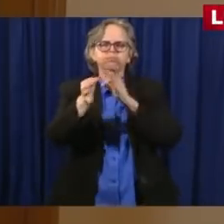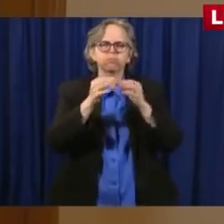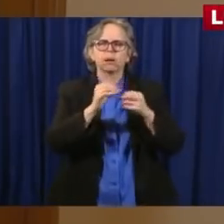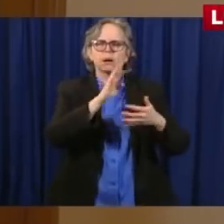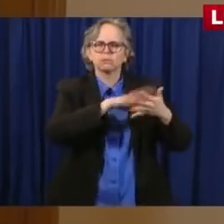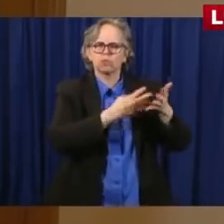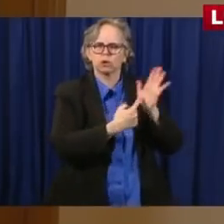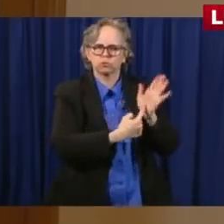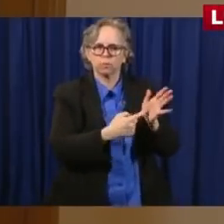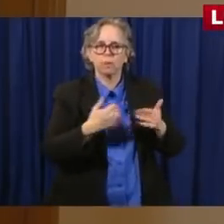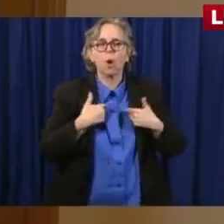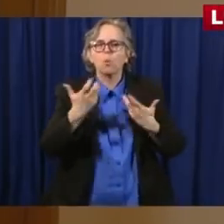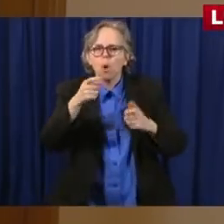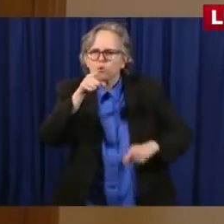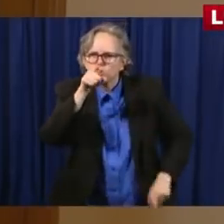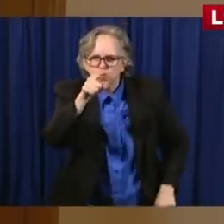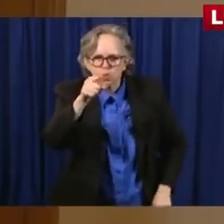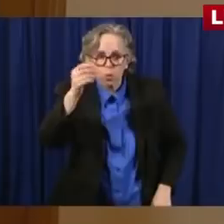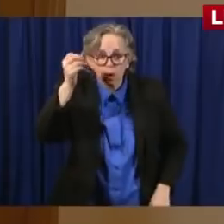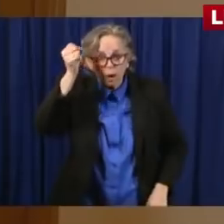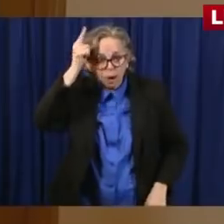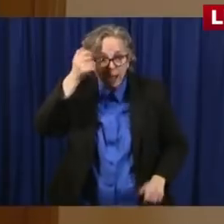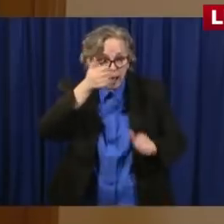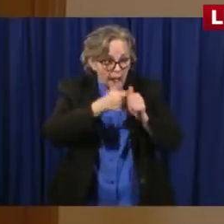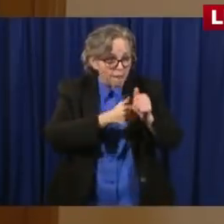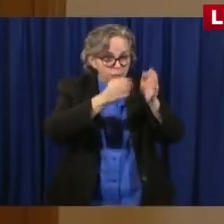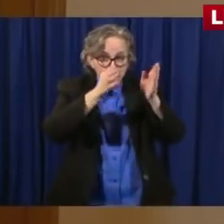THE MOST IMPORTANT PUNCHLINE IS THIS.